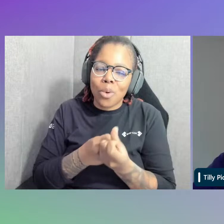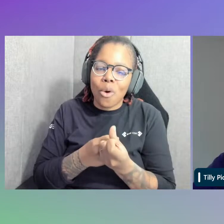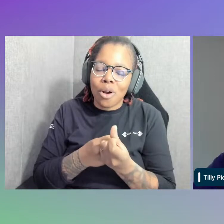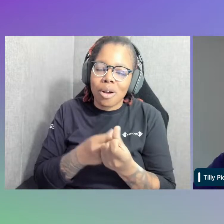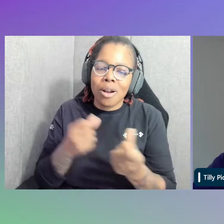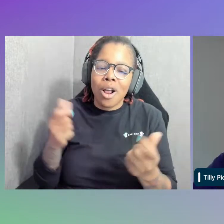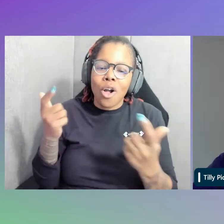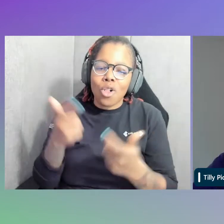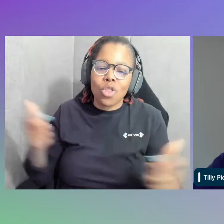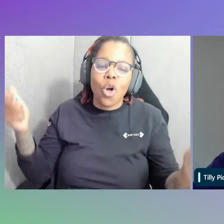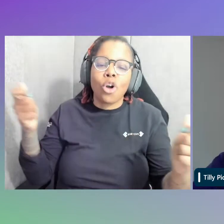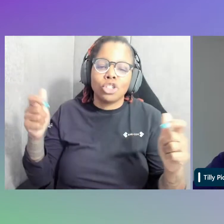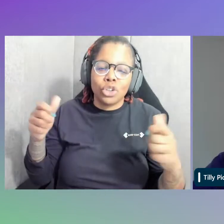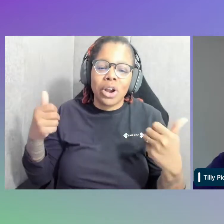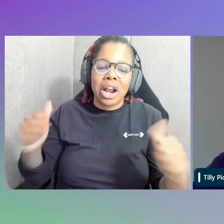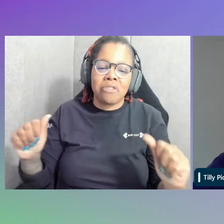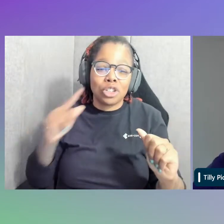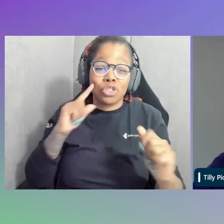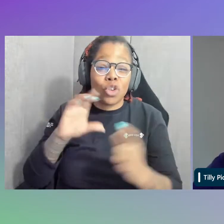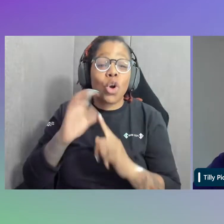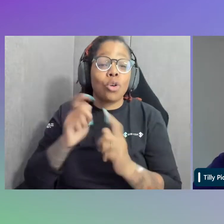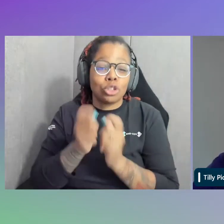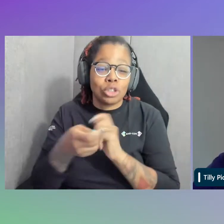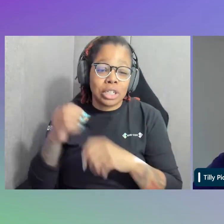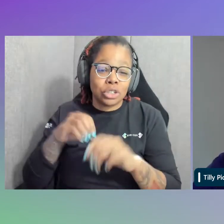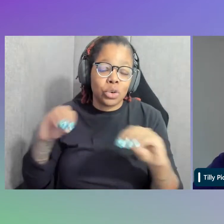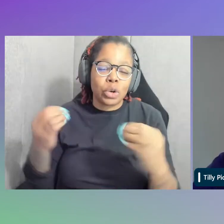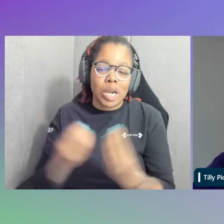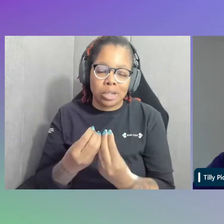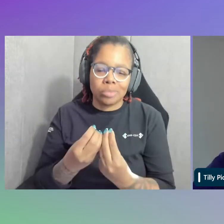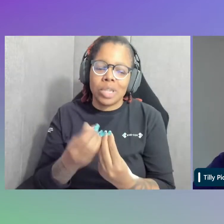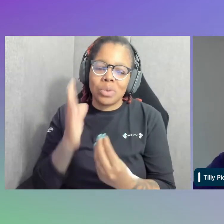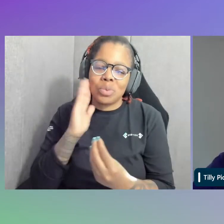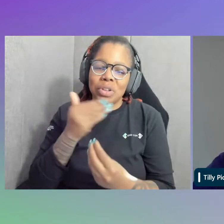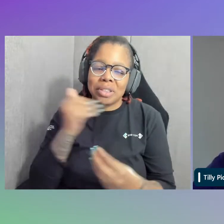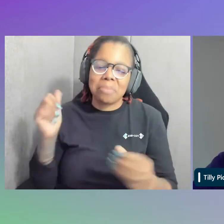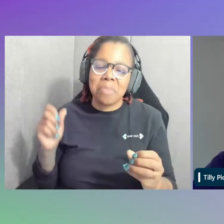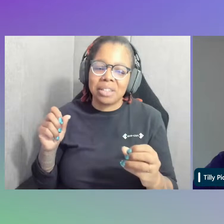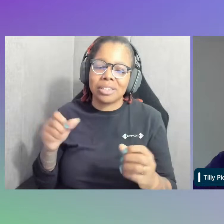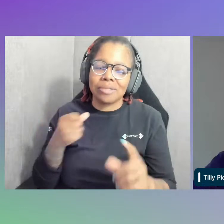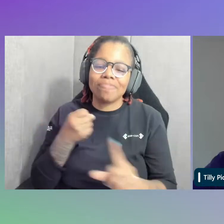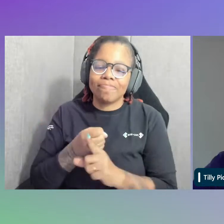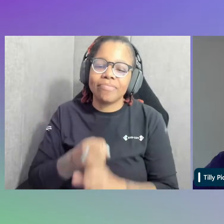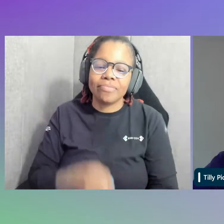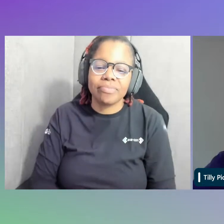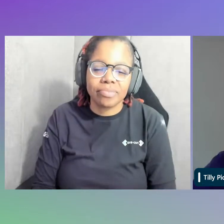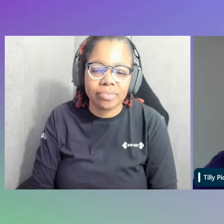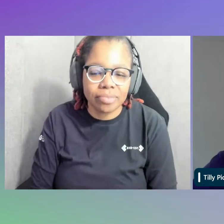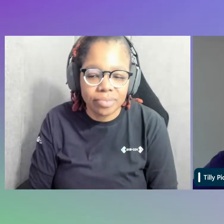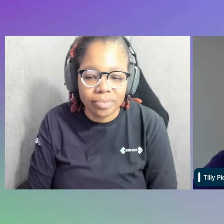to make a culture change within your organization is going to be the best bang for your buck. I'm going to borrow a page